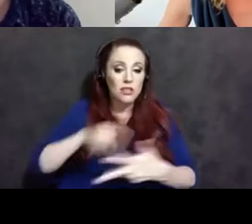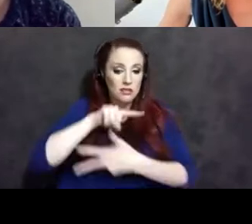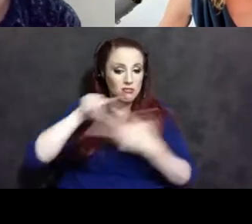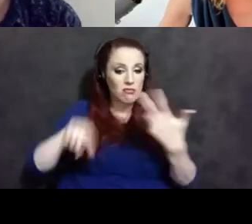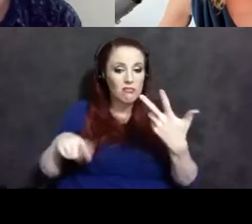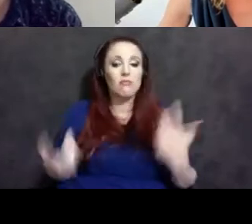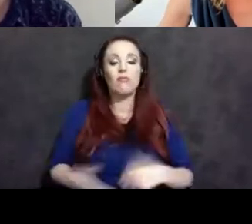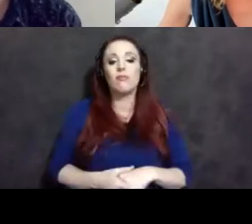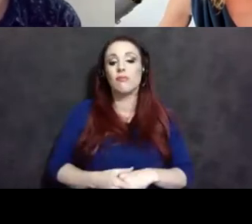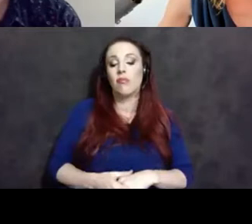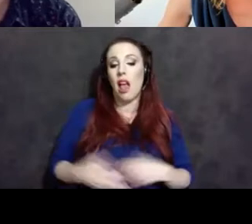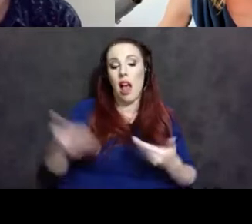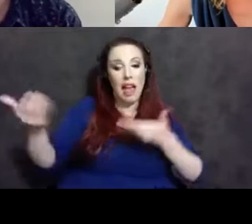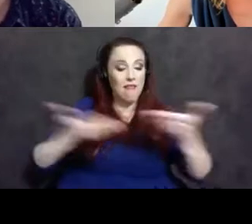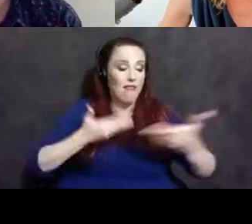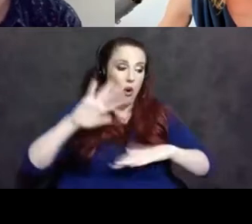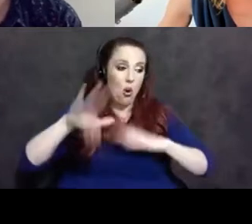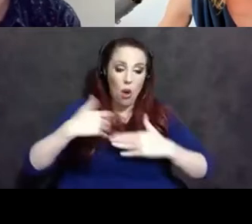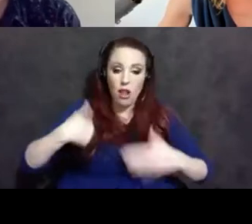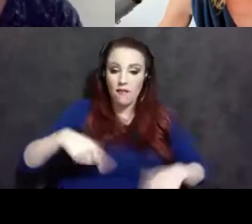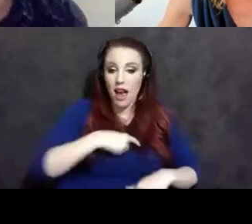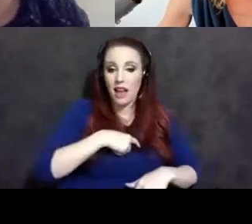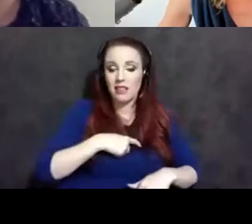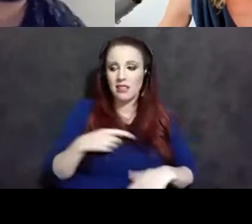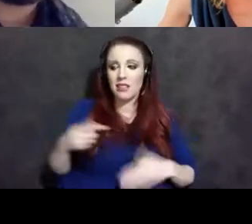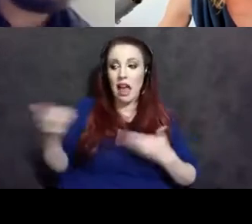I invite in my work, and including now to say, like, I'm not going to give answers,